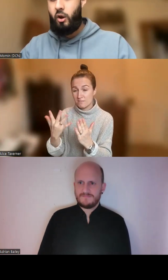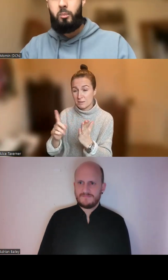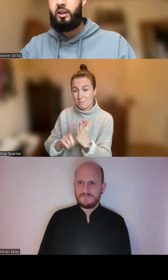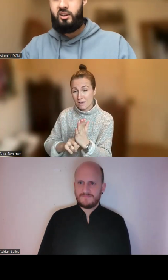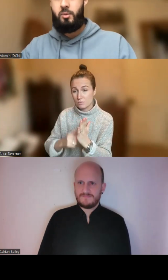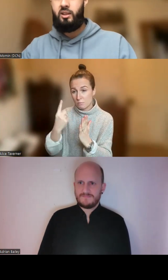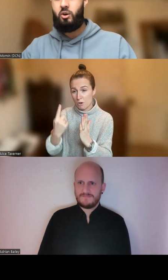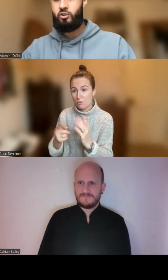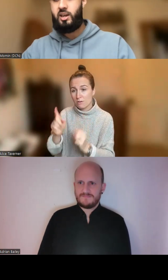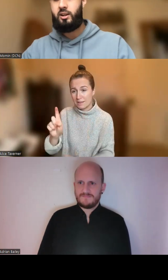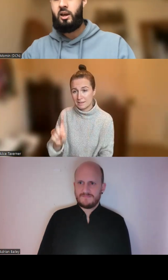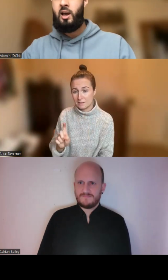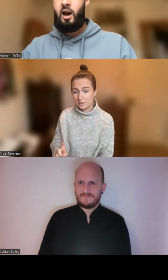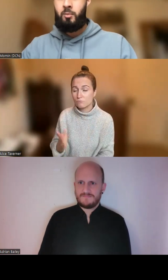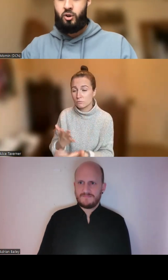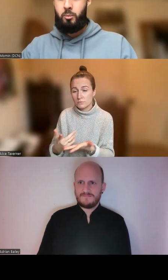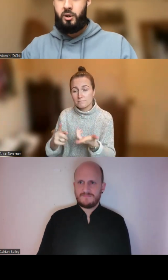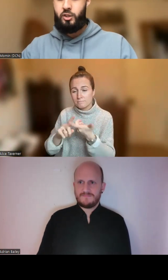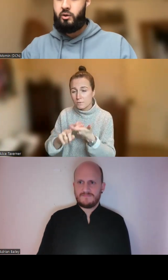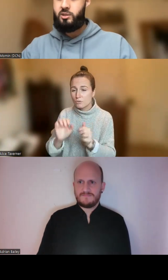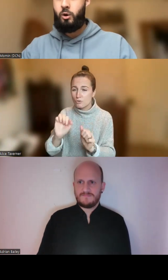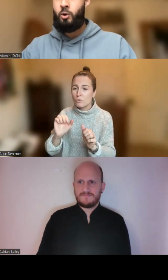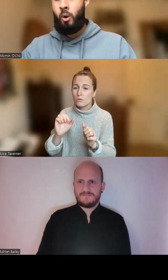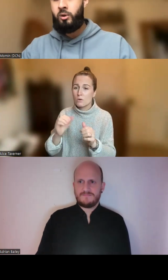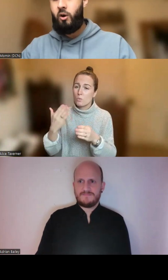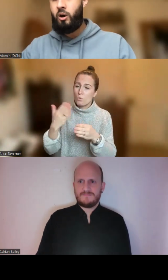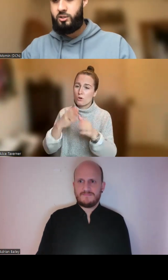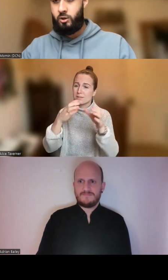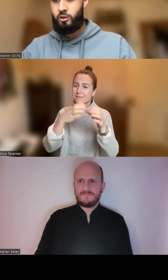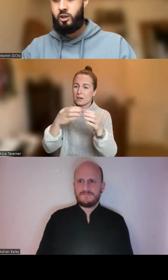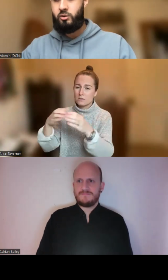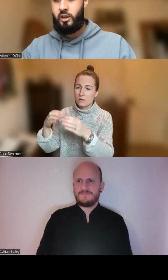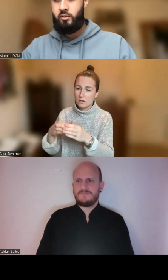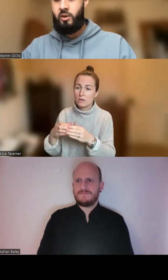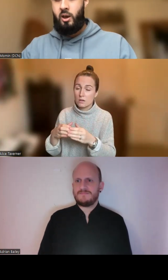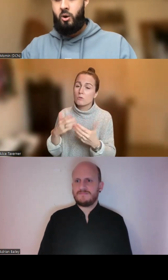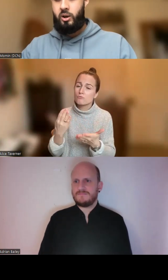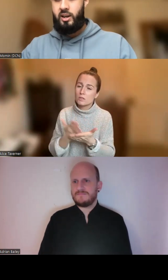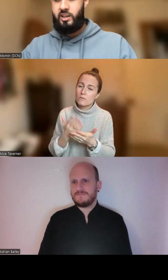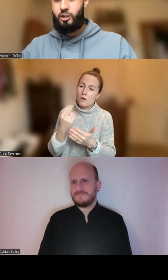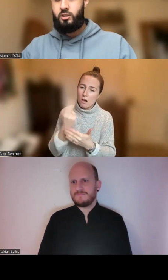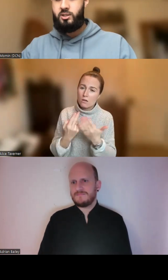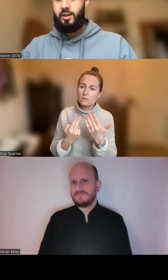It completely depends on your sector how much competition there is. Normally for arts and culture and creative organizations,